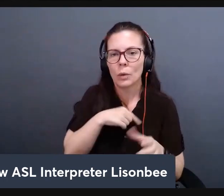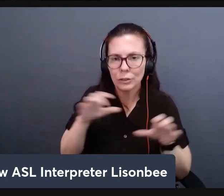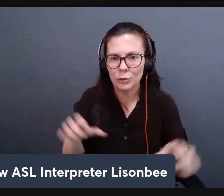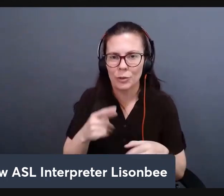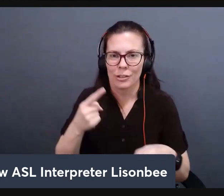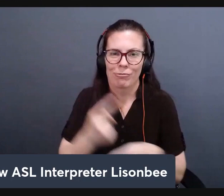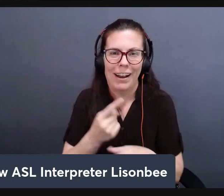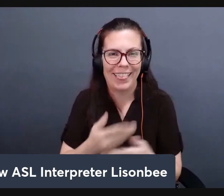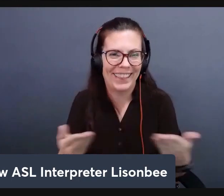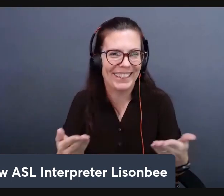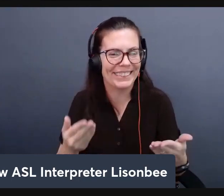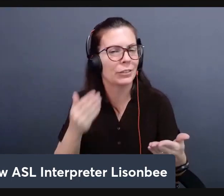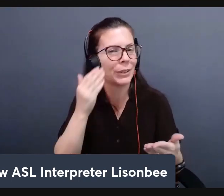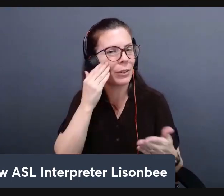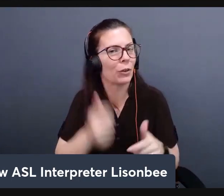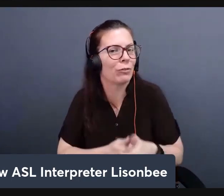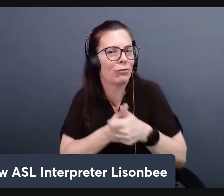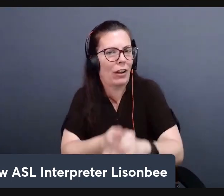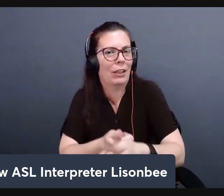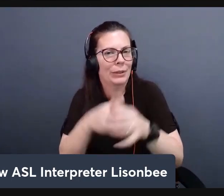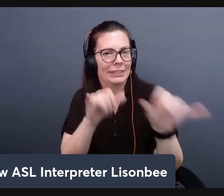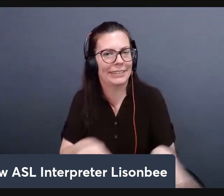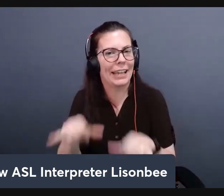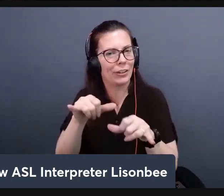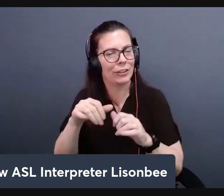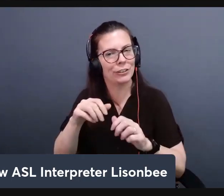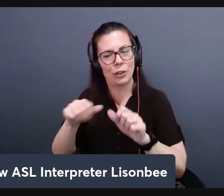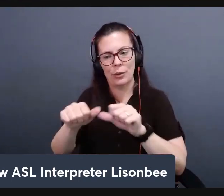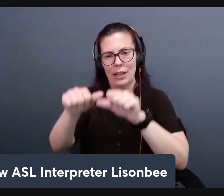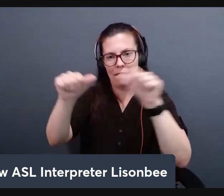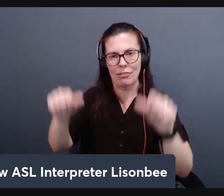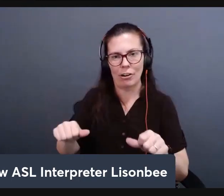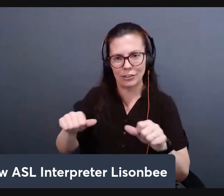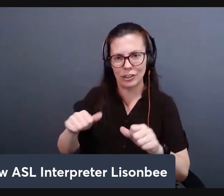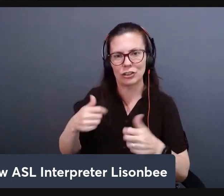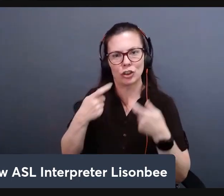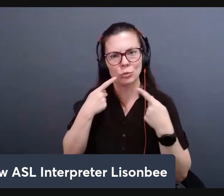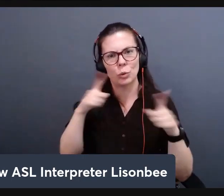and I know that this architecture is gonna work out well. Yeah, I agree.